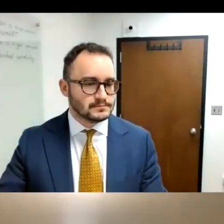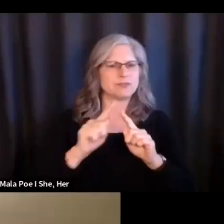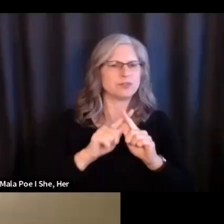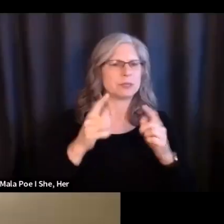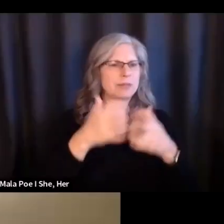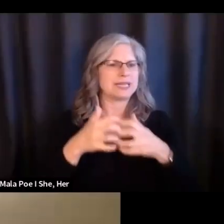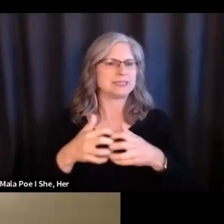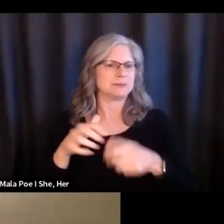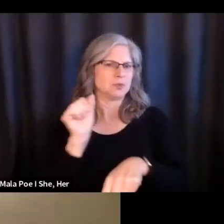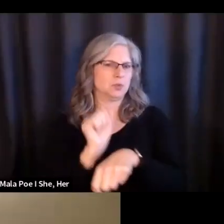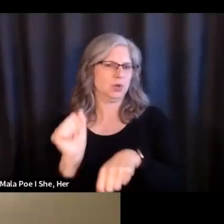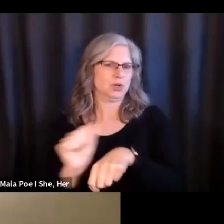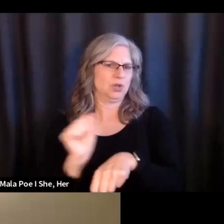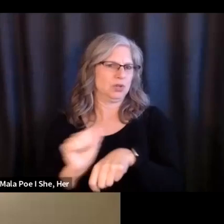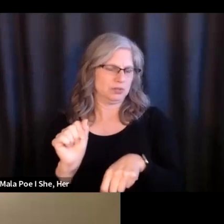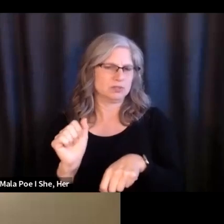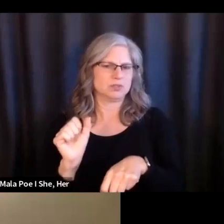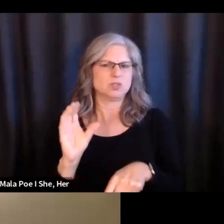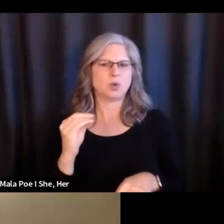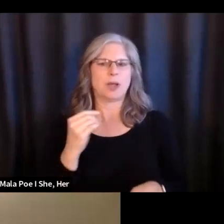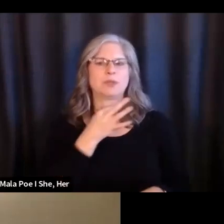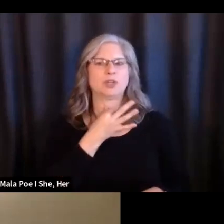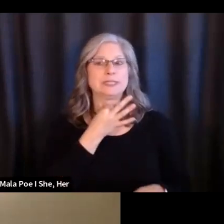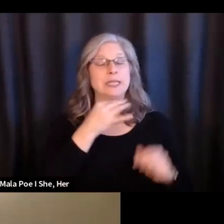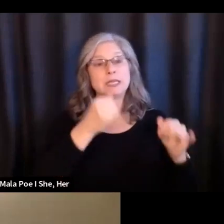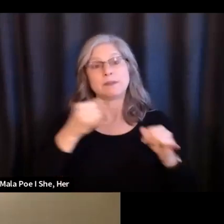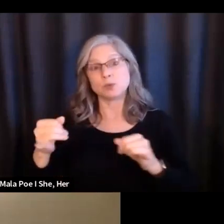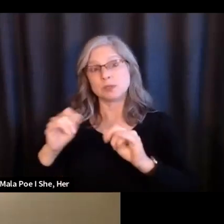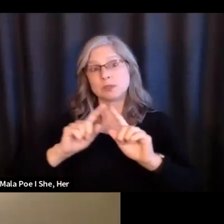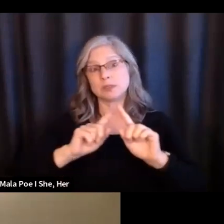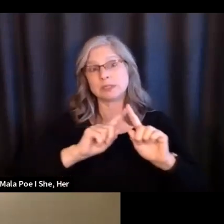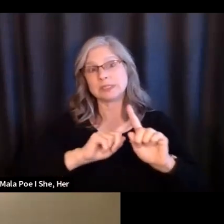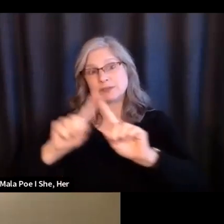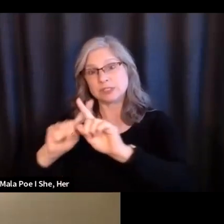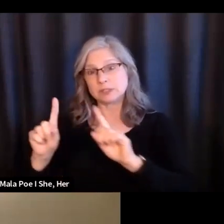So I'm curious about in individual differences work, particularly in acquisition,